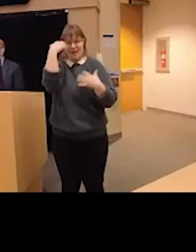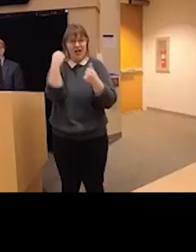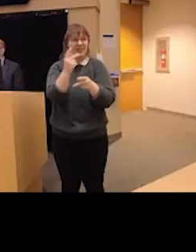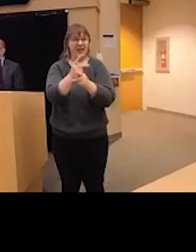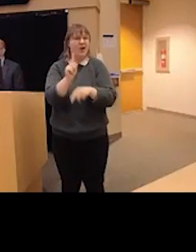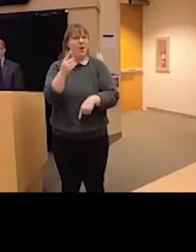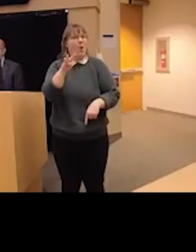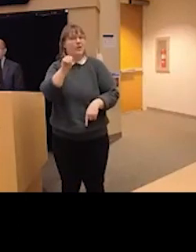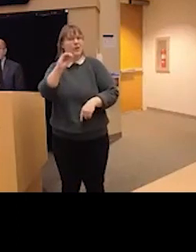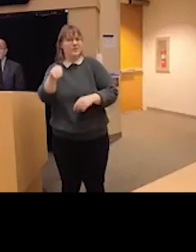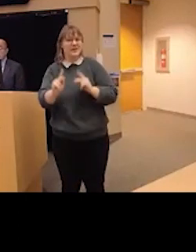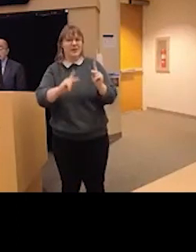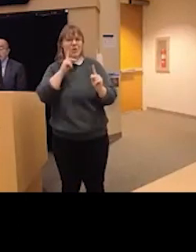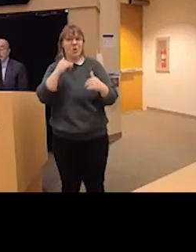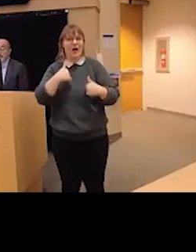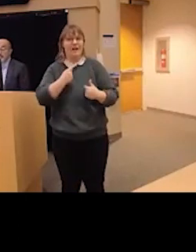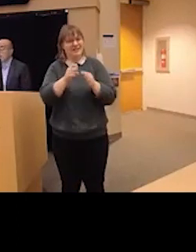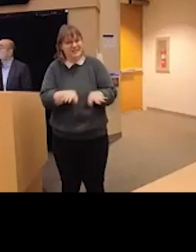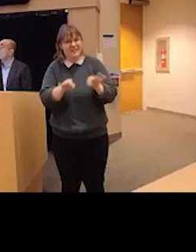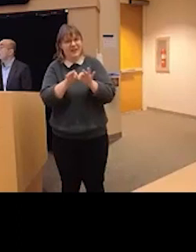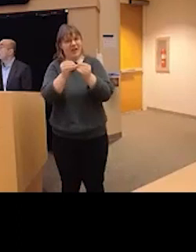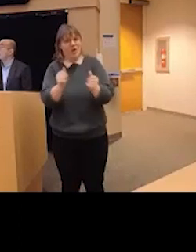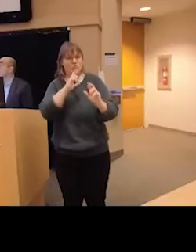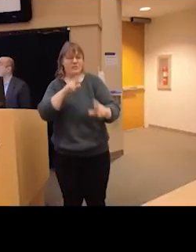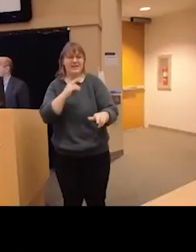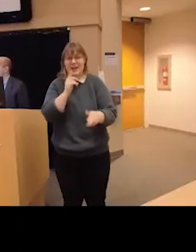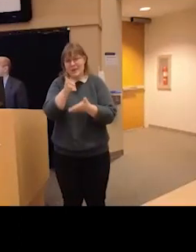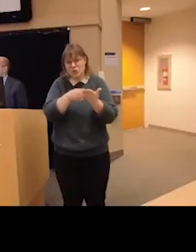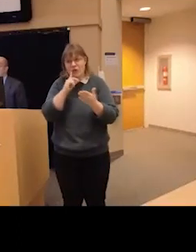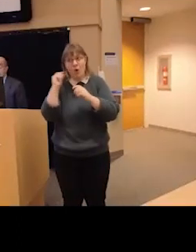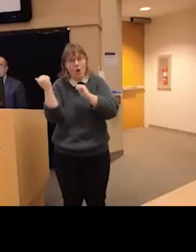really have a significant response um and that's true for like all of our approved medications you